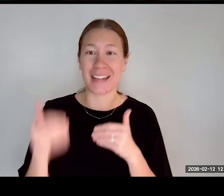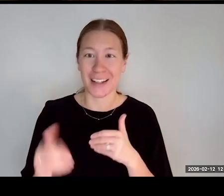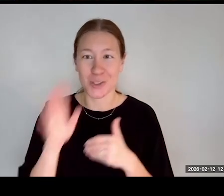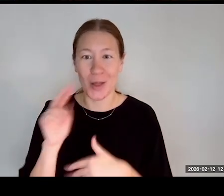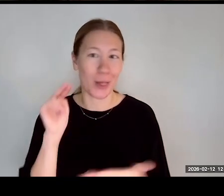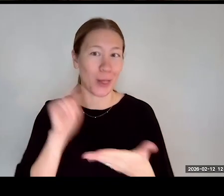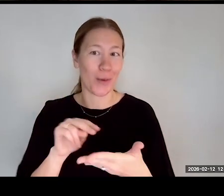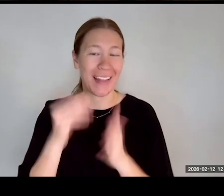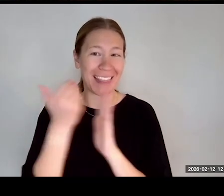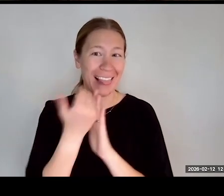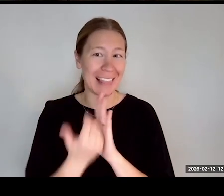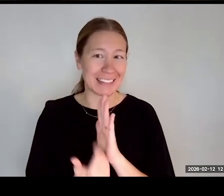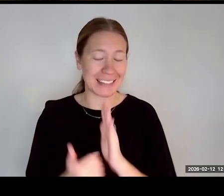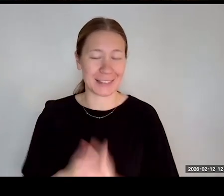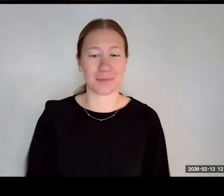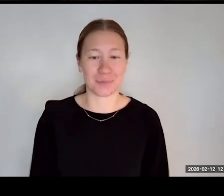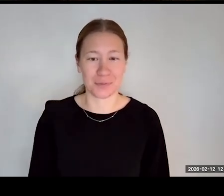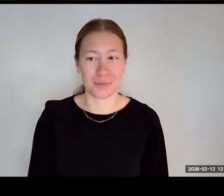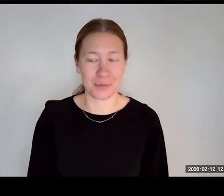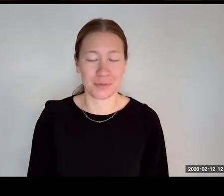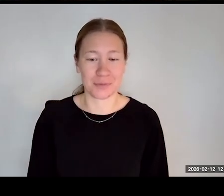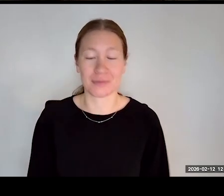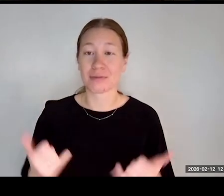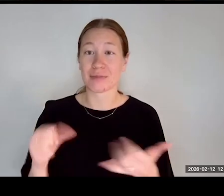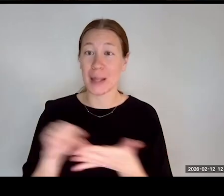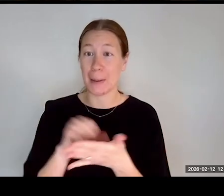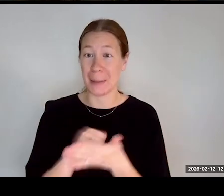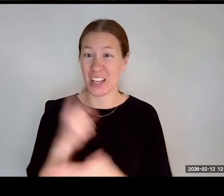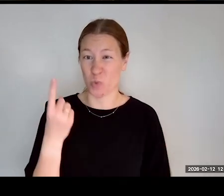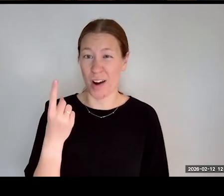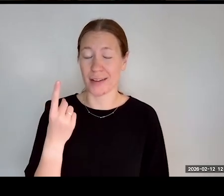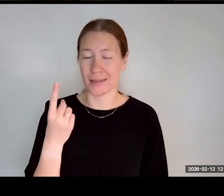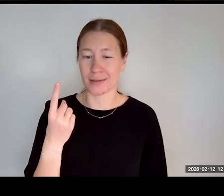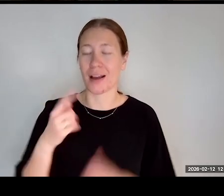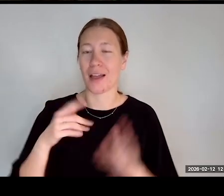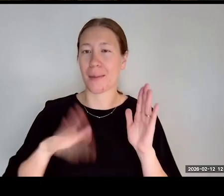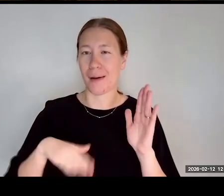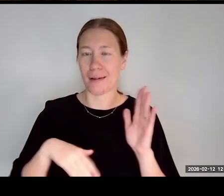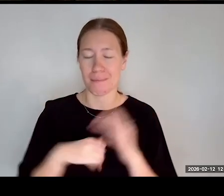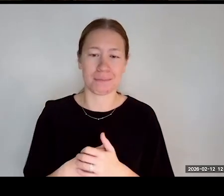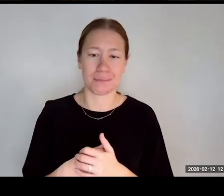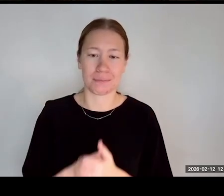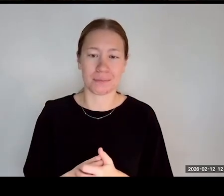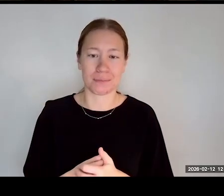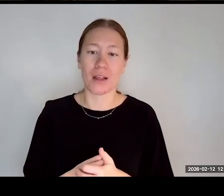So at the bottom of page one we have a list. So it is a combo list.